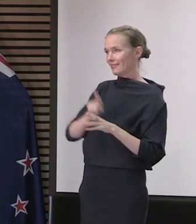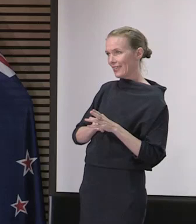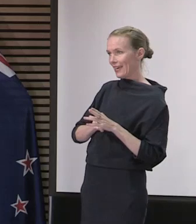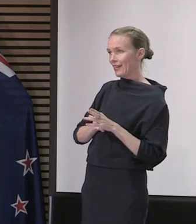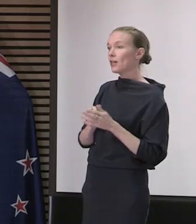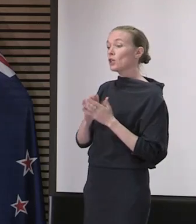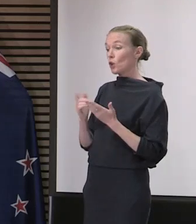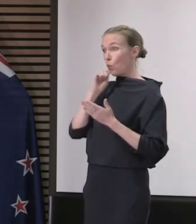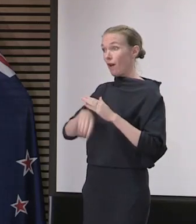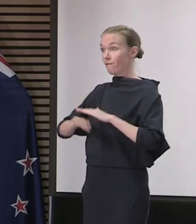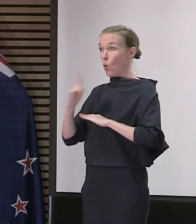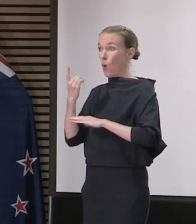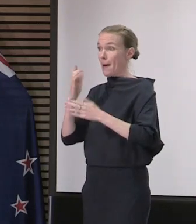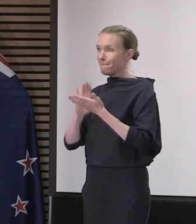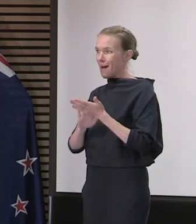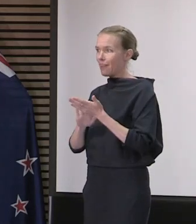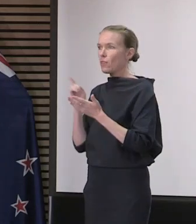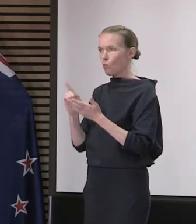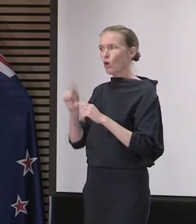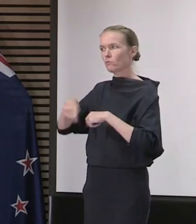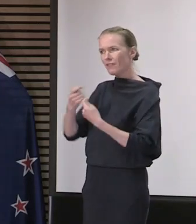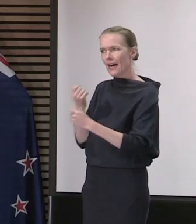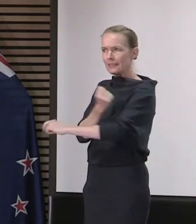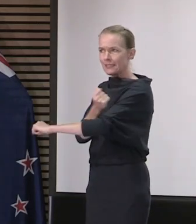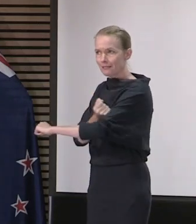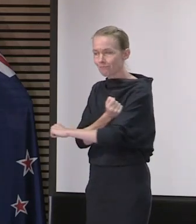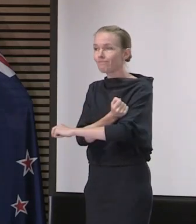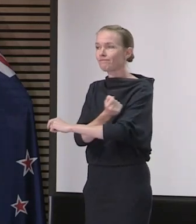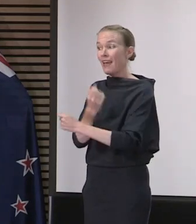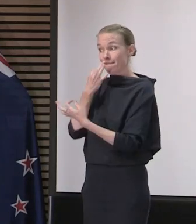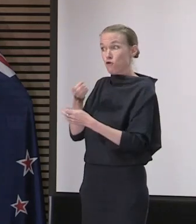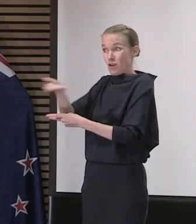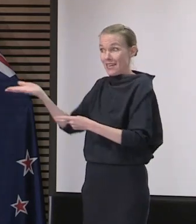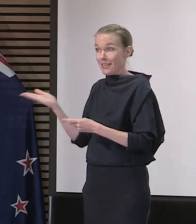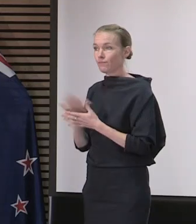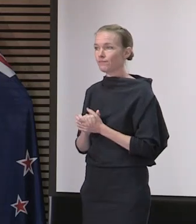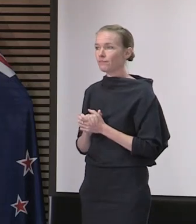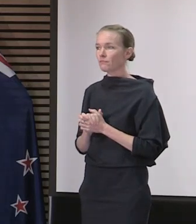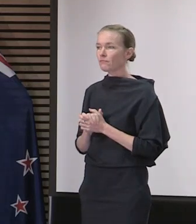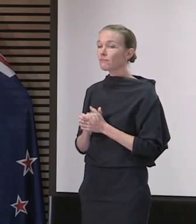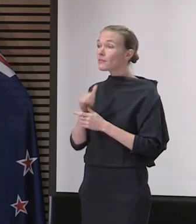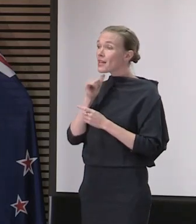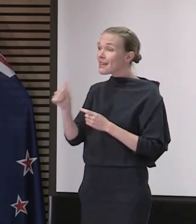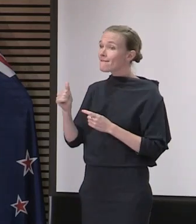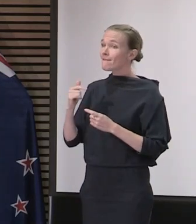available for those groups who are publicly funded for a full